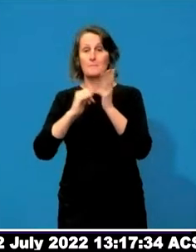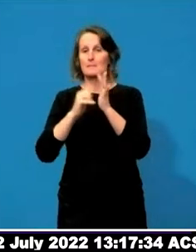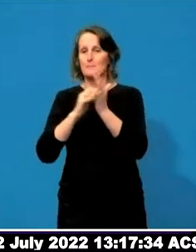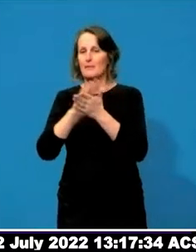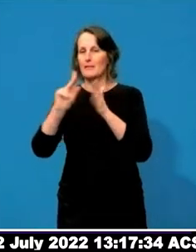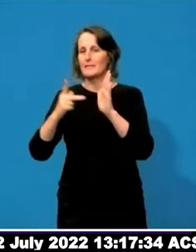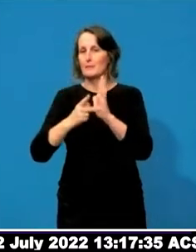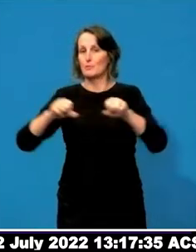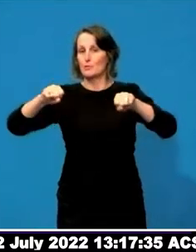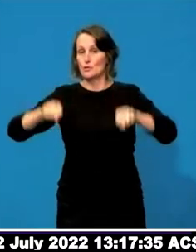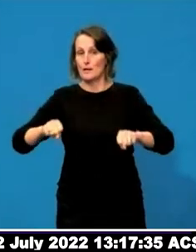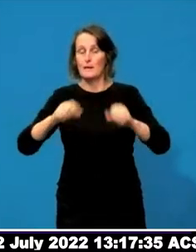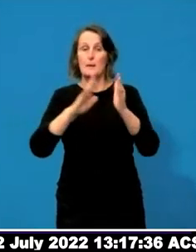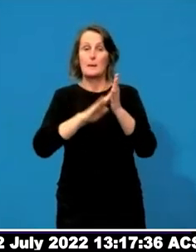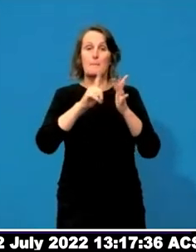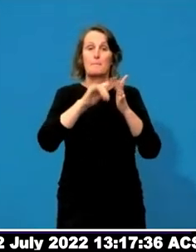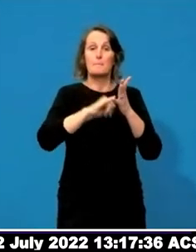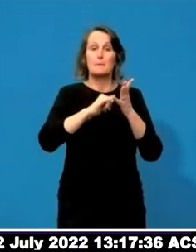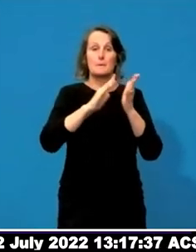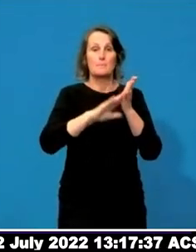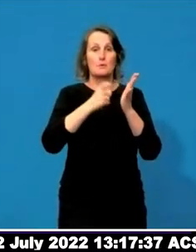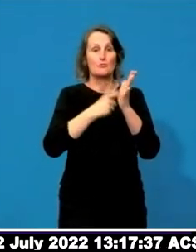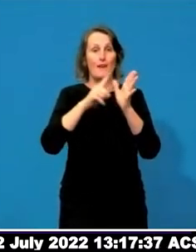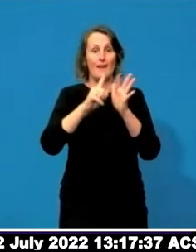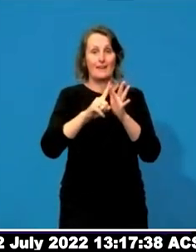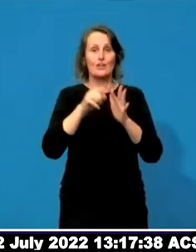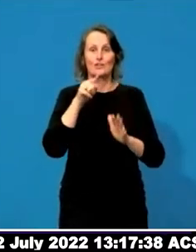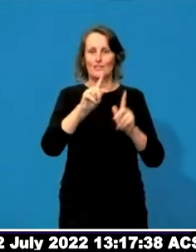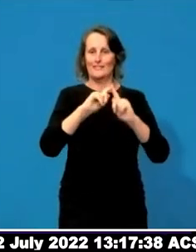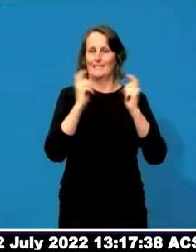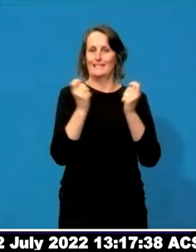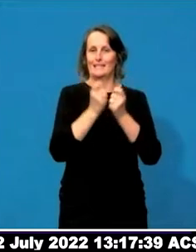and Ms McRae is the Tjungu team leader - team manager, I should say.